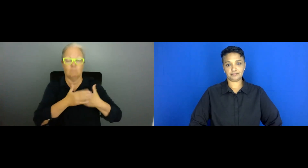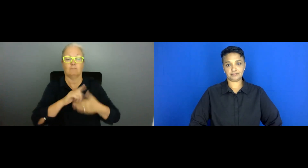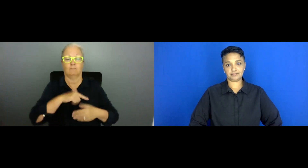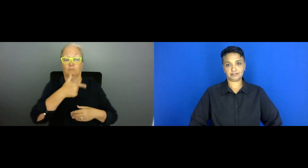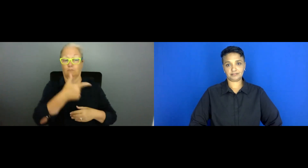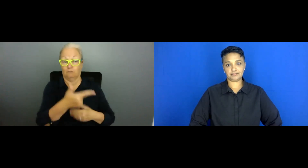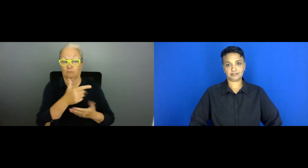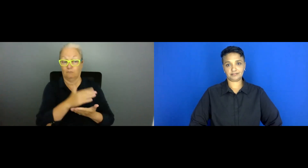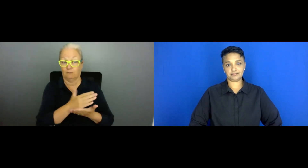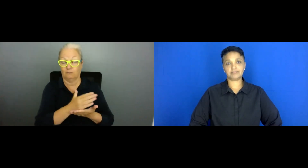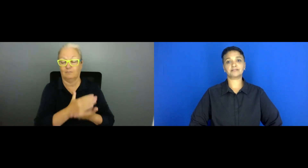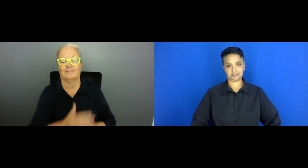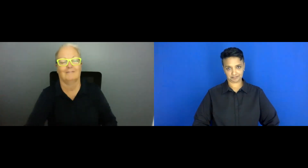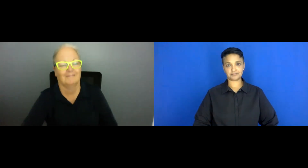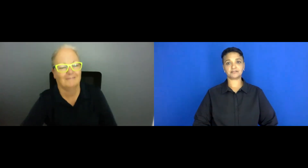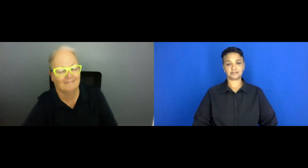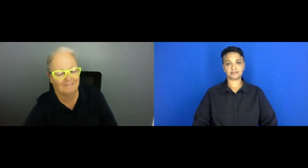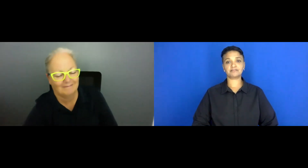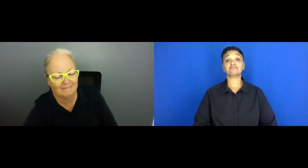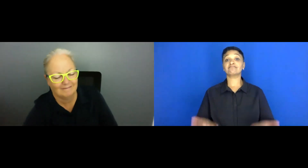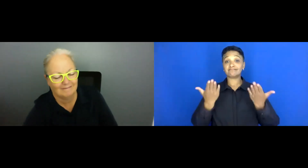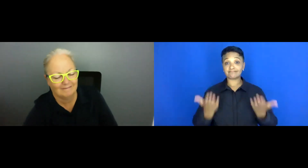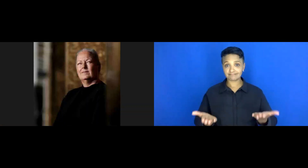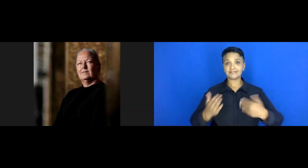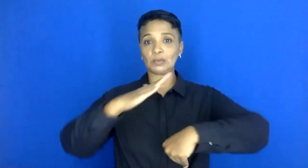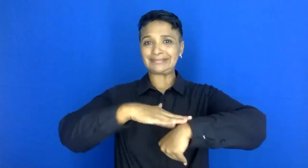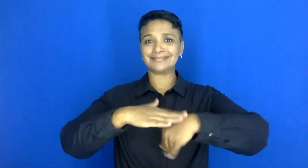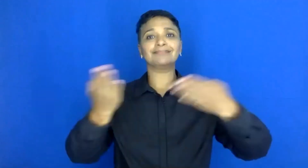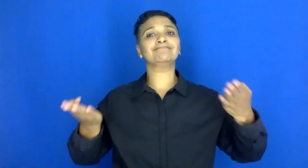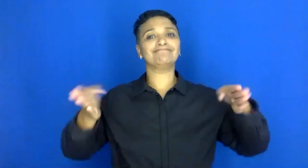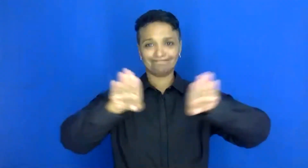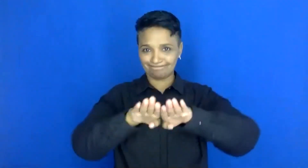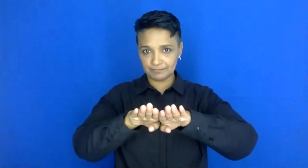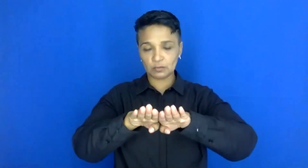of time uh we'll now move to the conclusion uh as kami said but we'd love to hear from uh you know